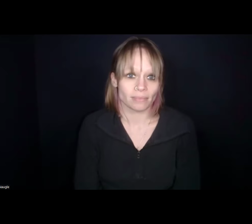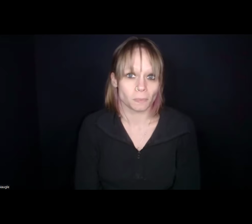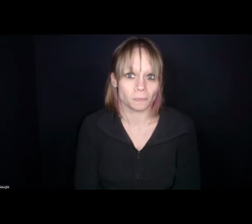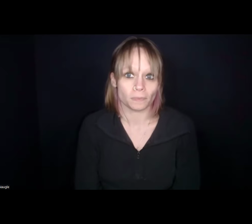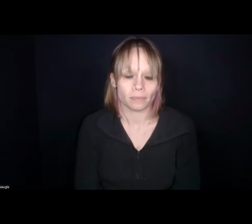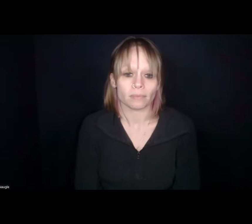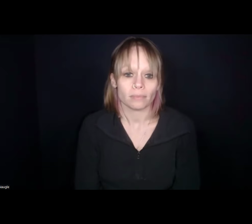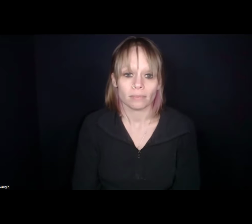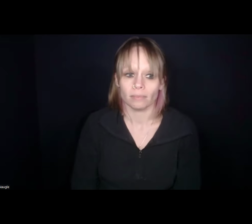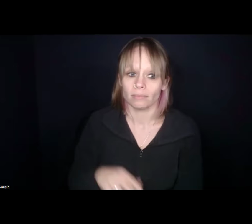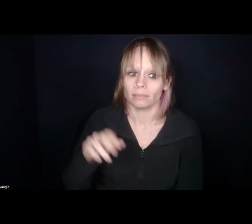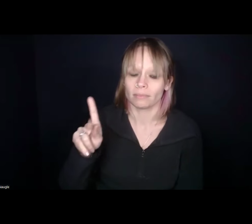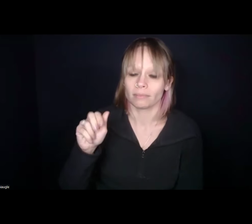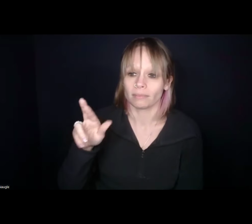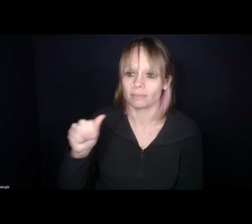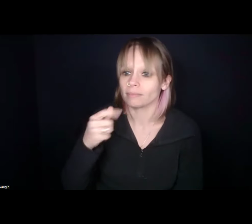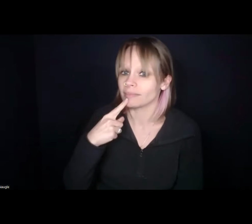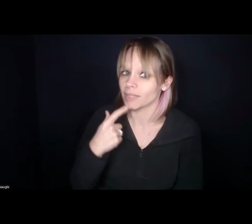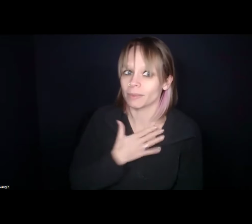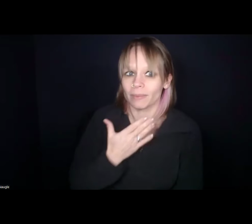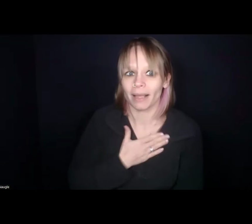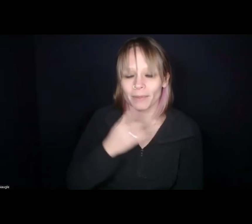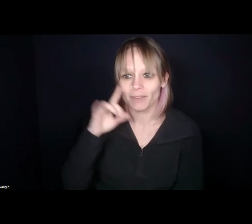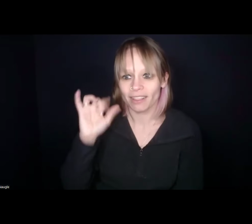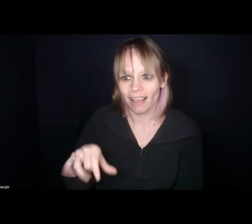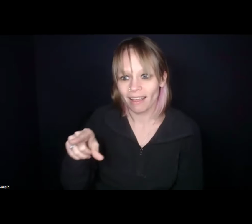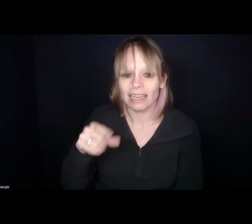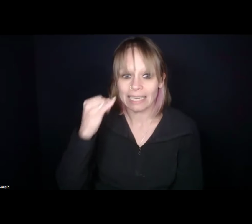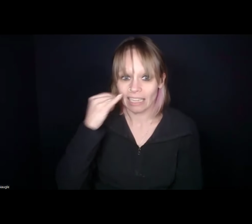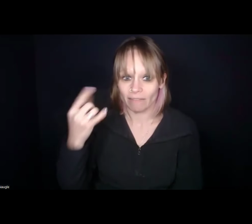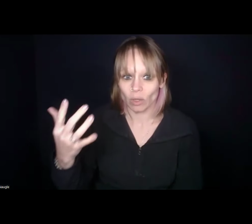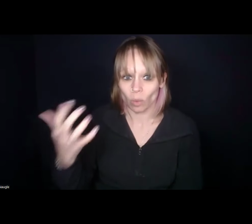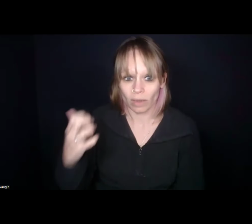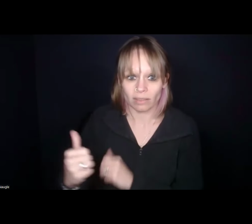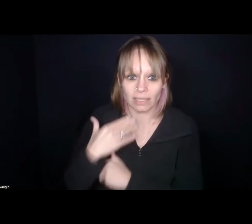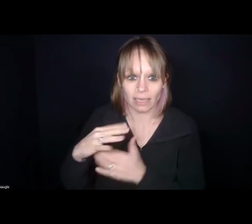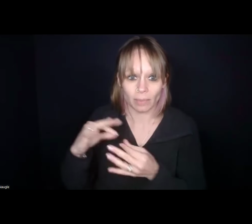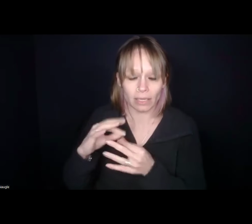I'm so glad of that, Dvita. And if you um actually want to send me a message about where you are, I could maybe help